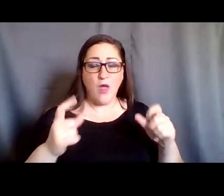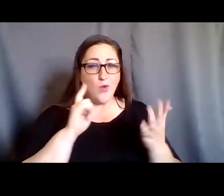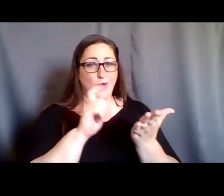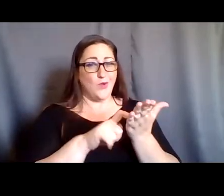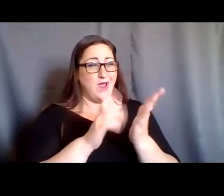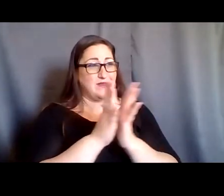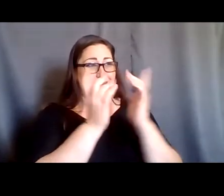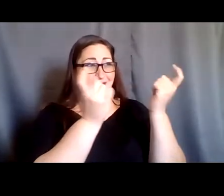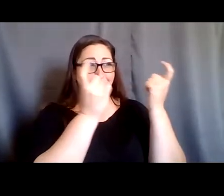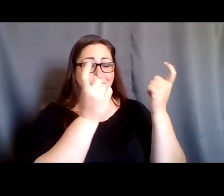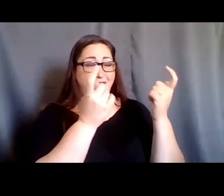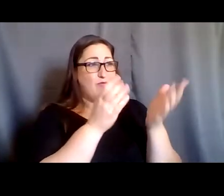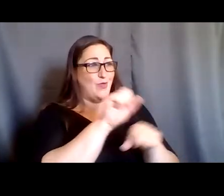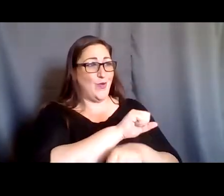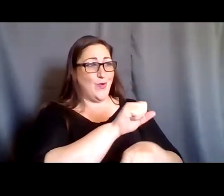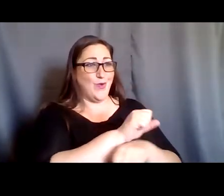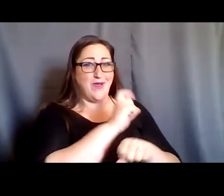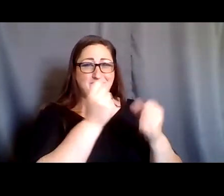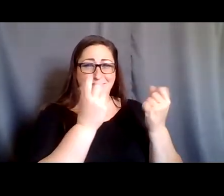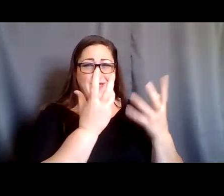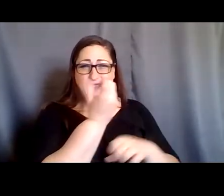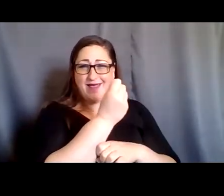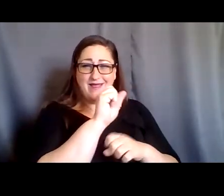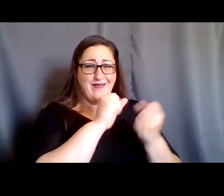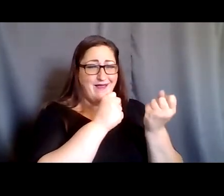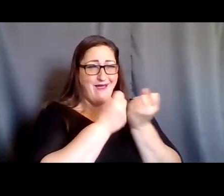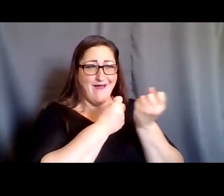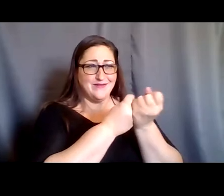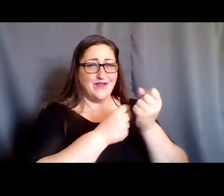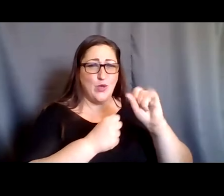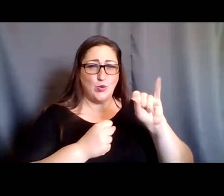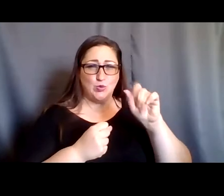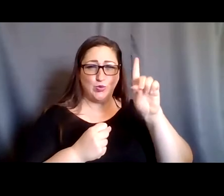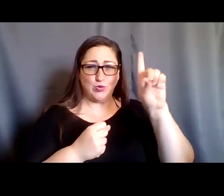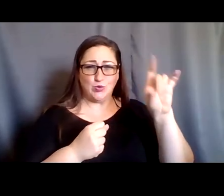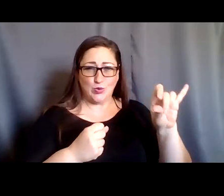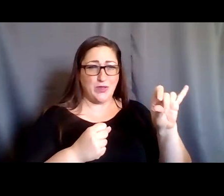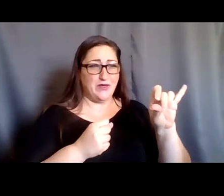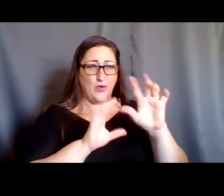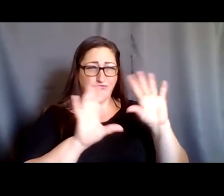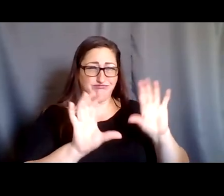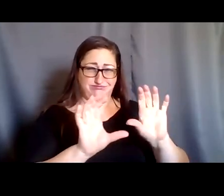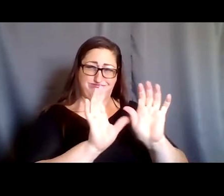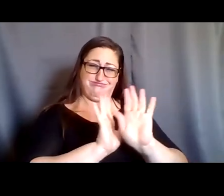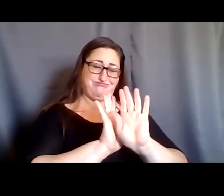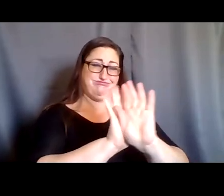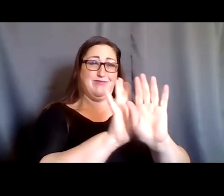like Judy Heumann, to push for the enactment of the ADA. But we know there is more to be done.